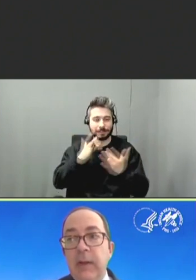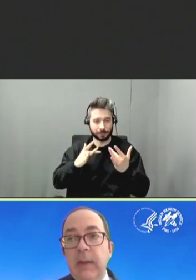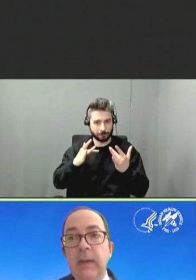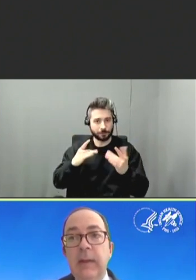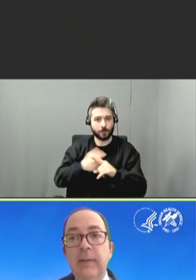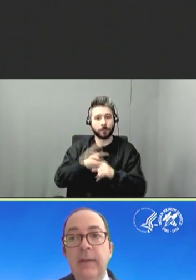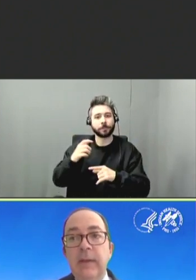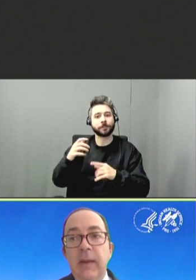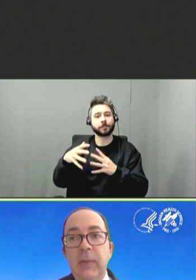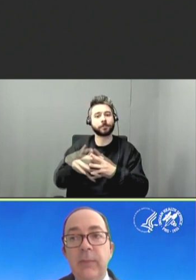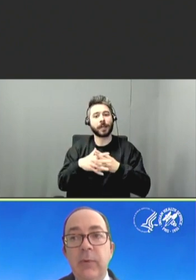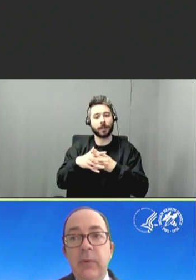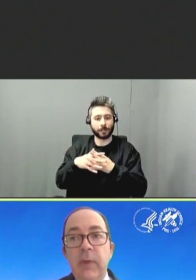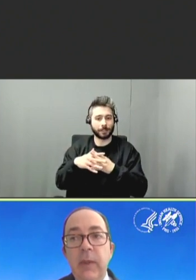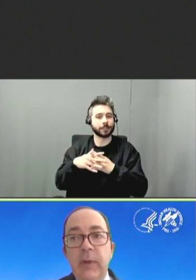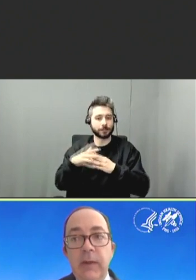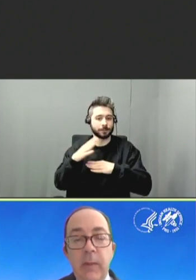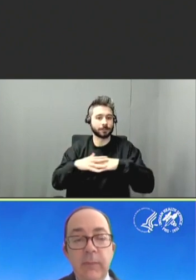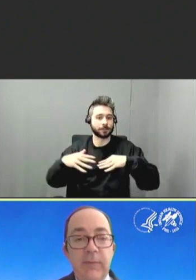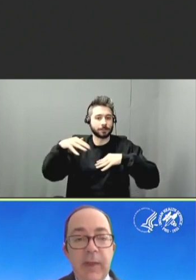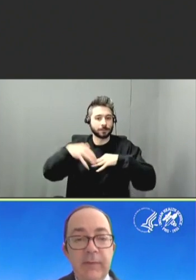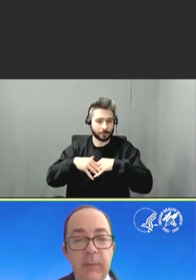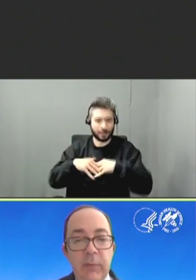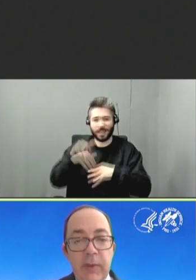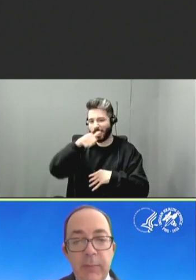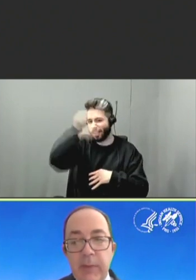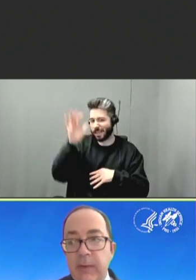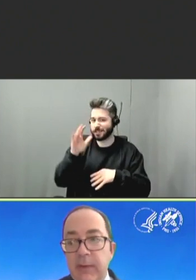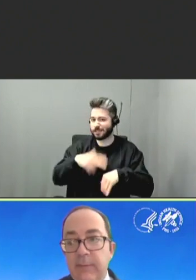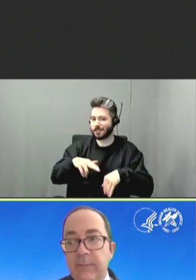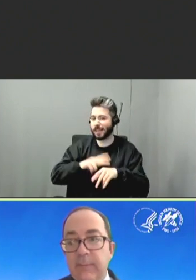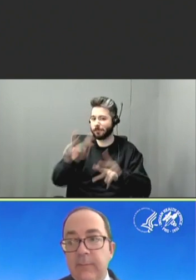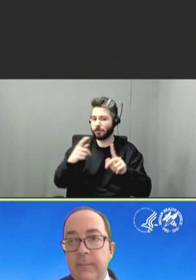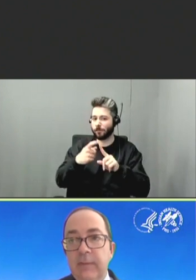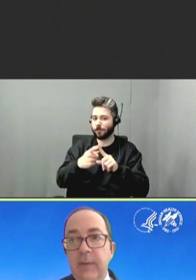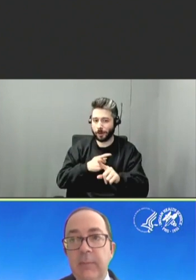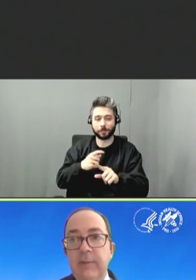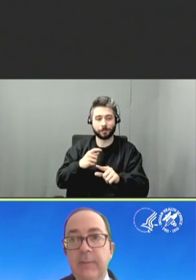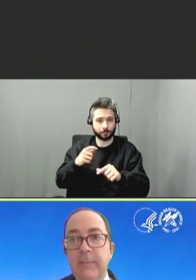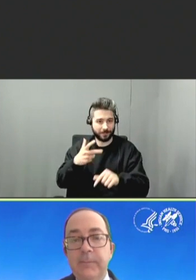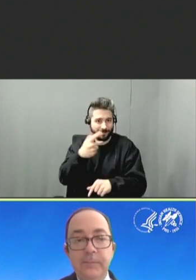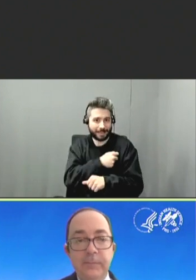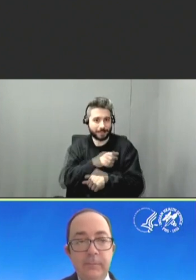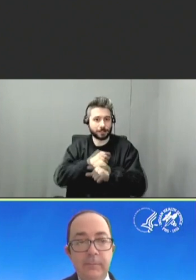Indian and Alaska Native people when it comes to vaccine preventable illness. Next slide, please.